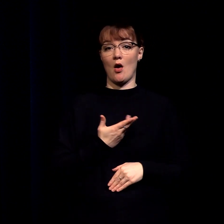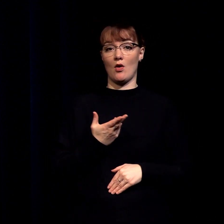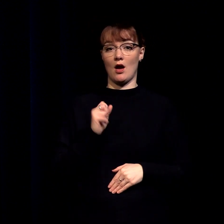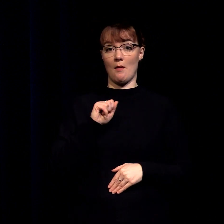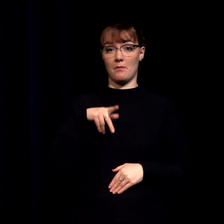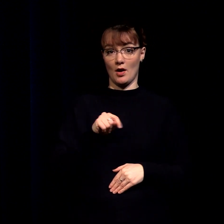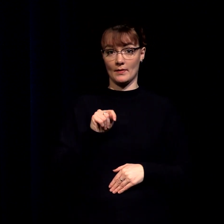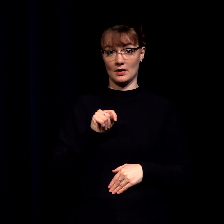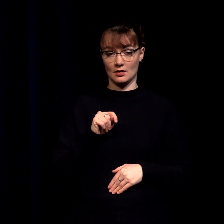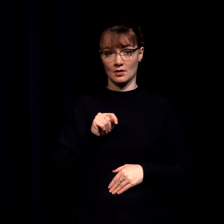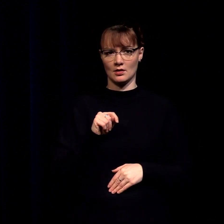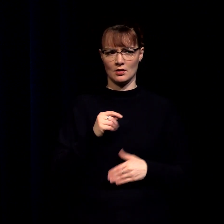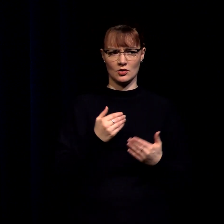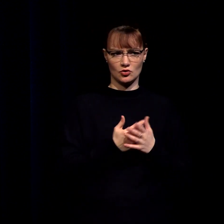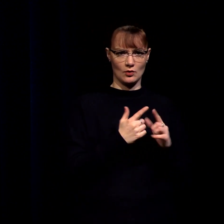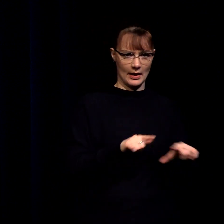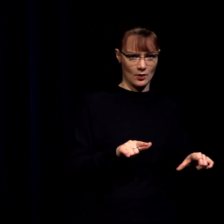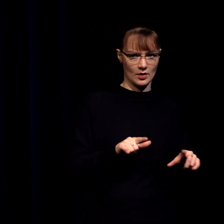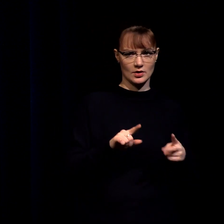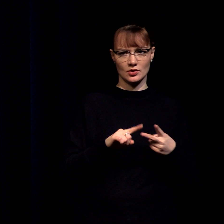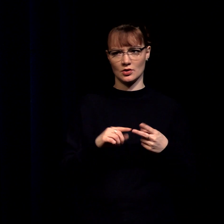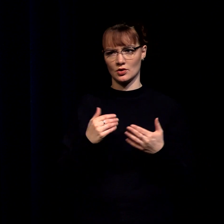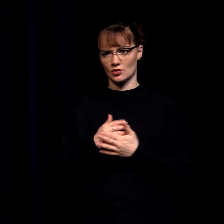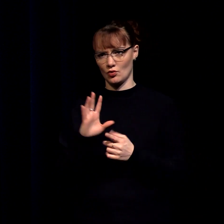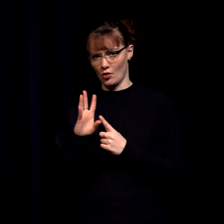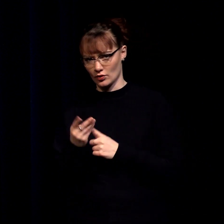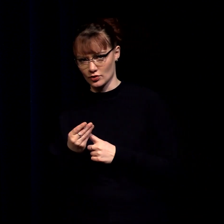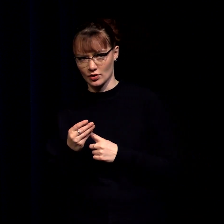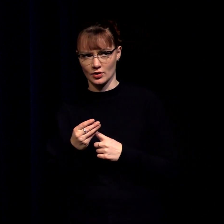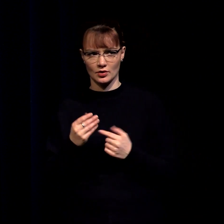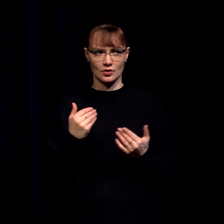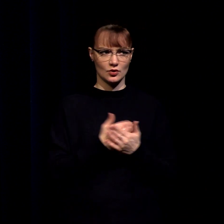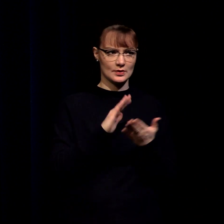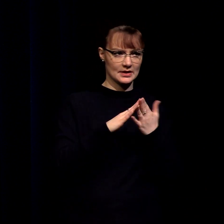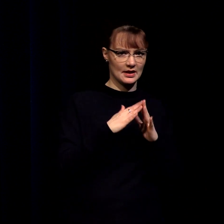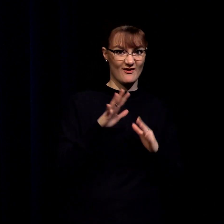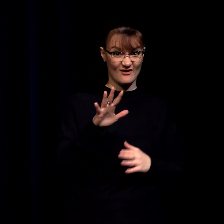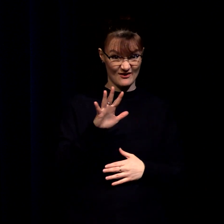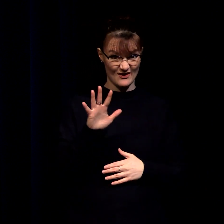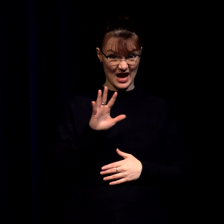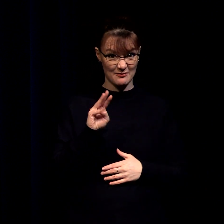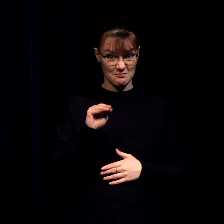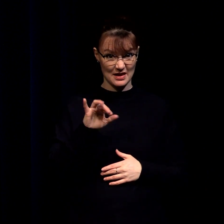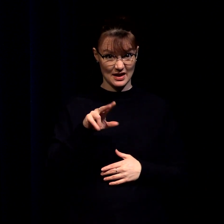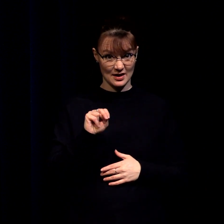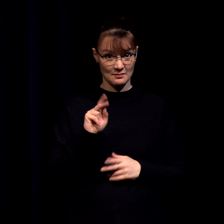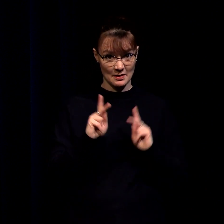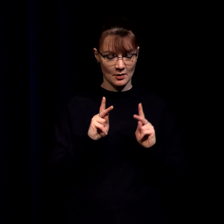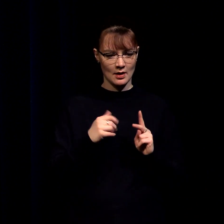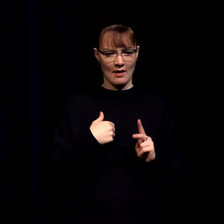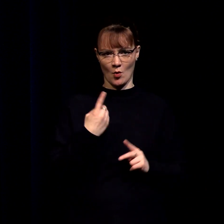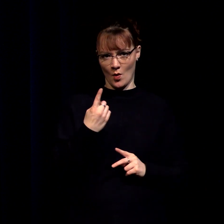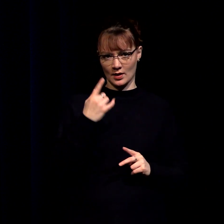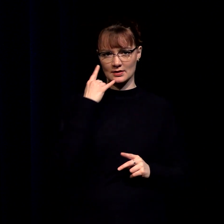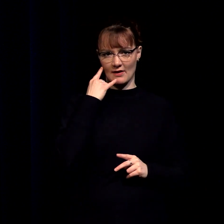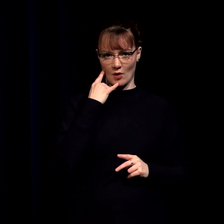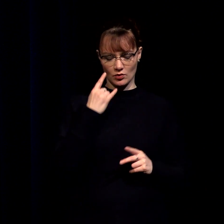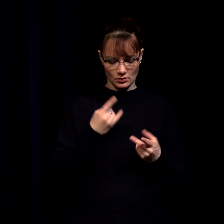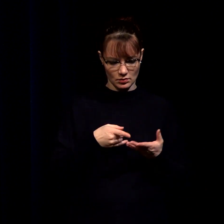new language, new culture, new city of 5 million people. One cell phone, we fall asleep that night. A few hours later, in the